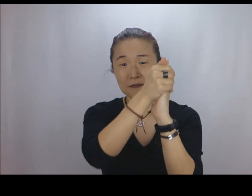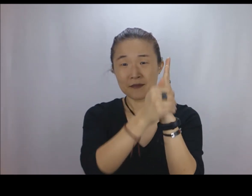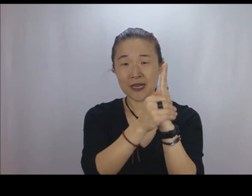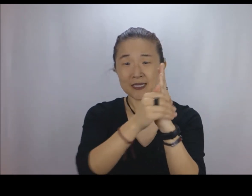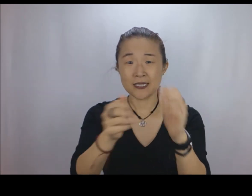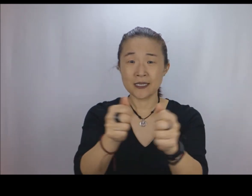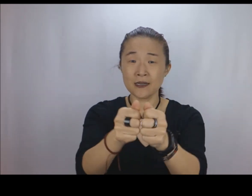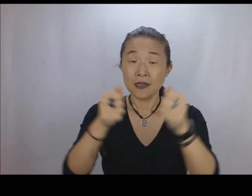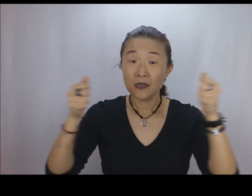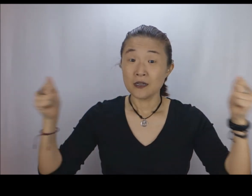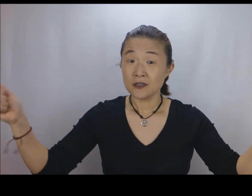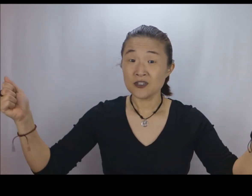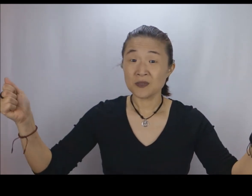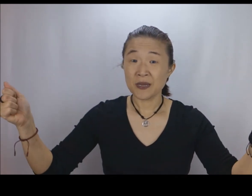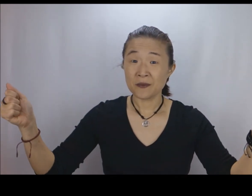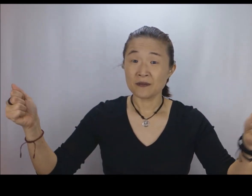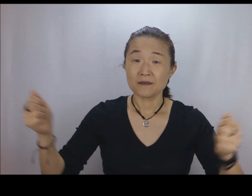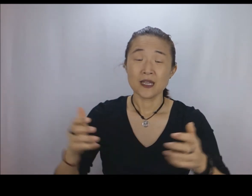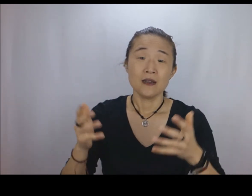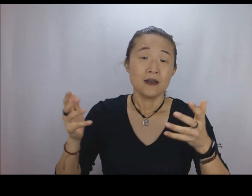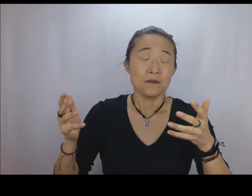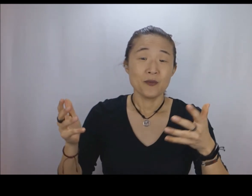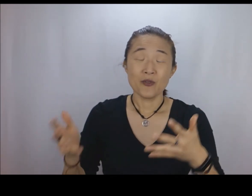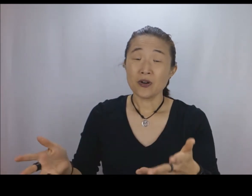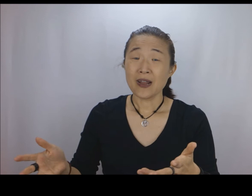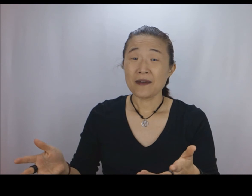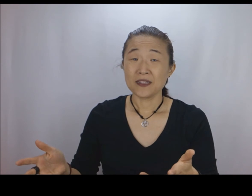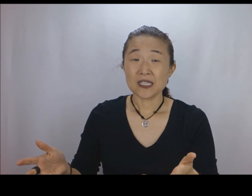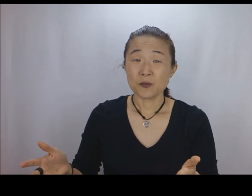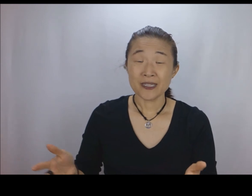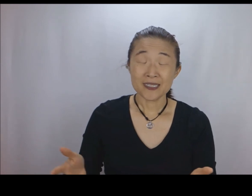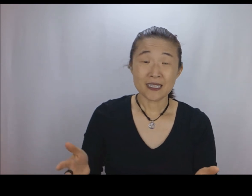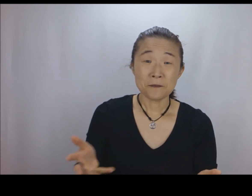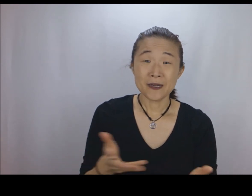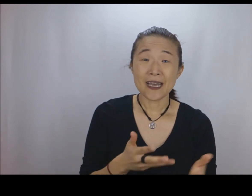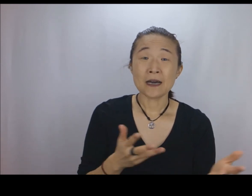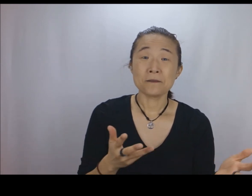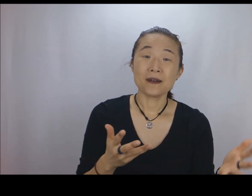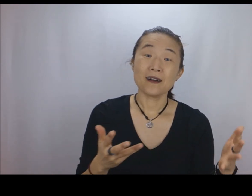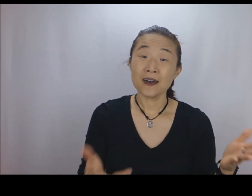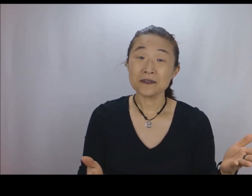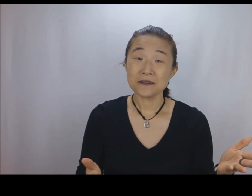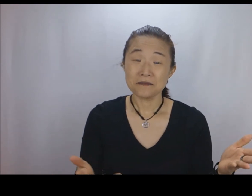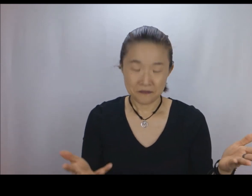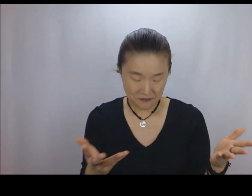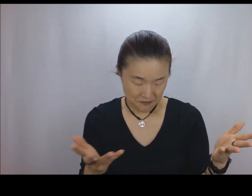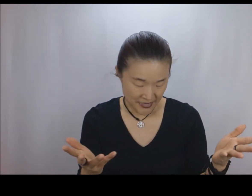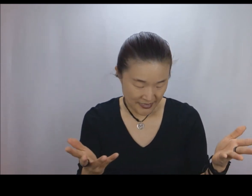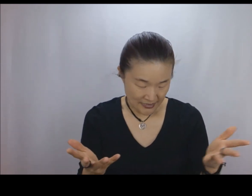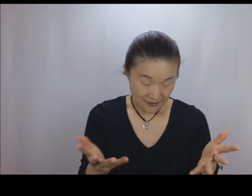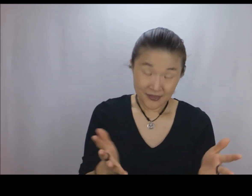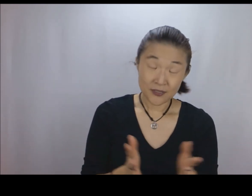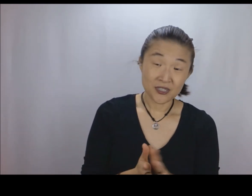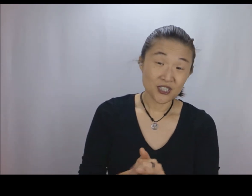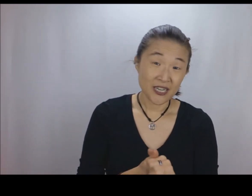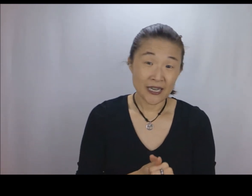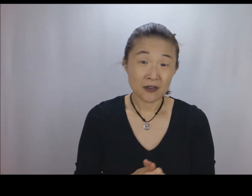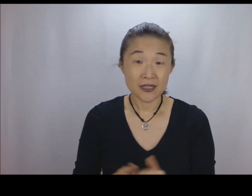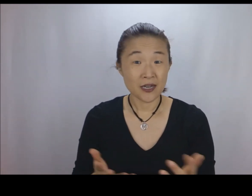magazine, newspaper. But we don't have just print stuff we have other media that you can check out,